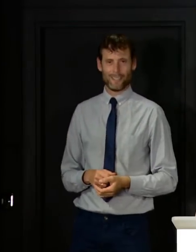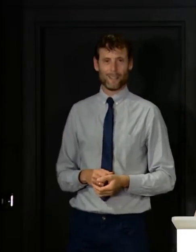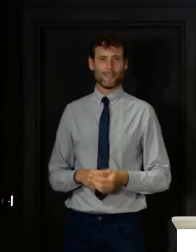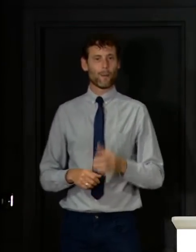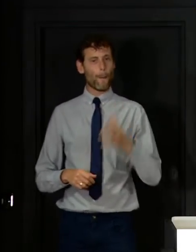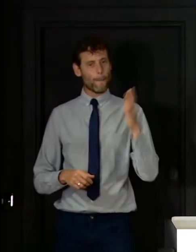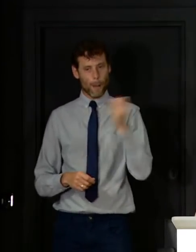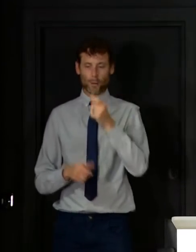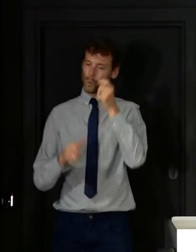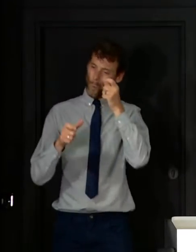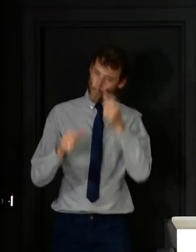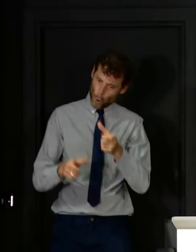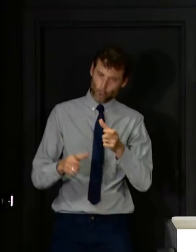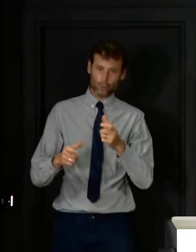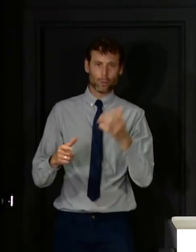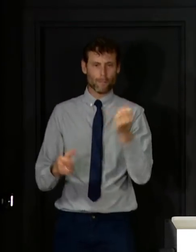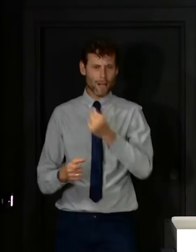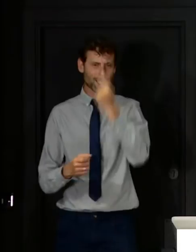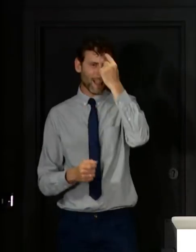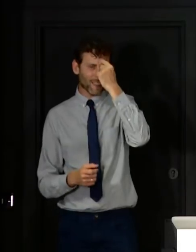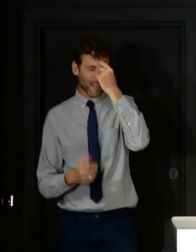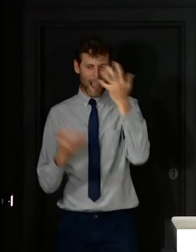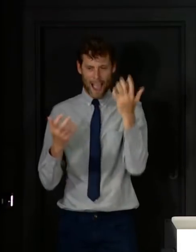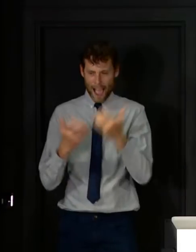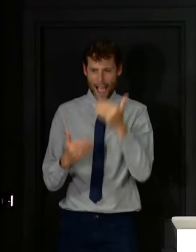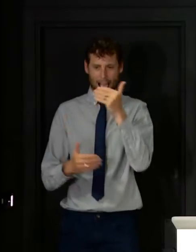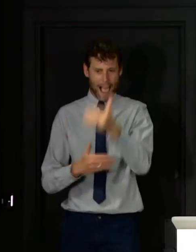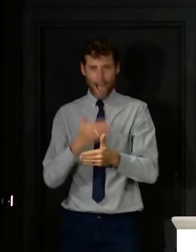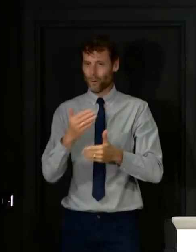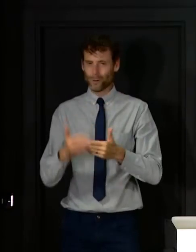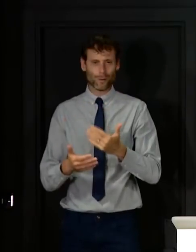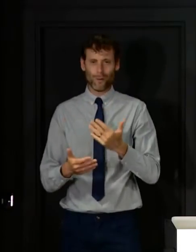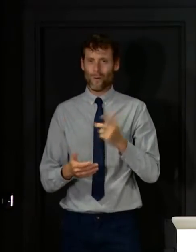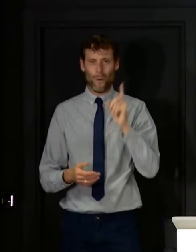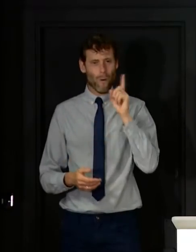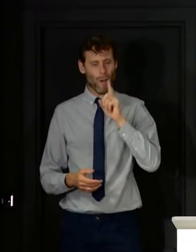every week that lies in the future is a really important one in terms of being able to keep